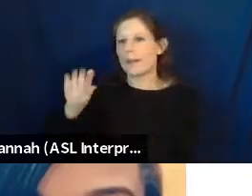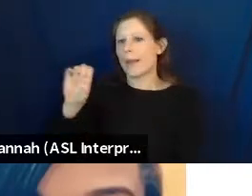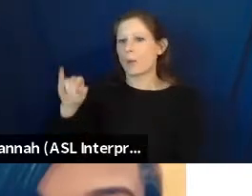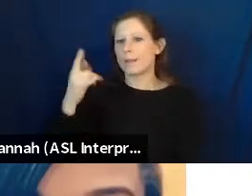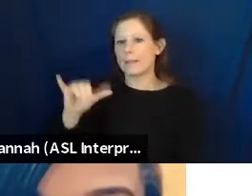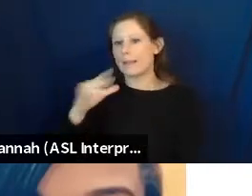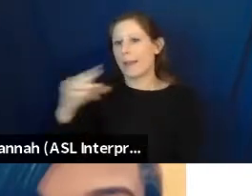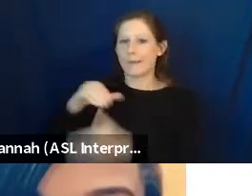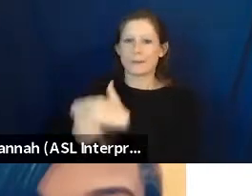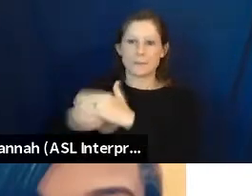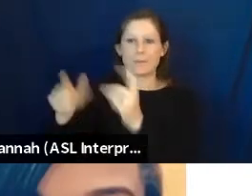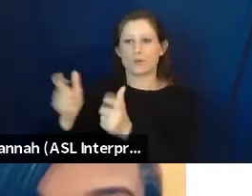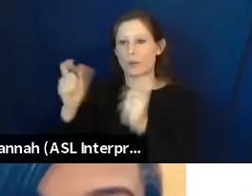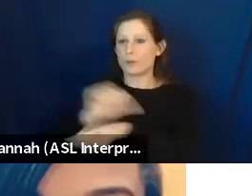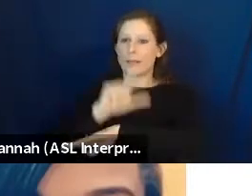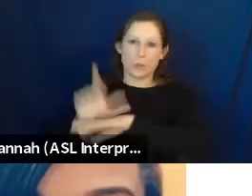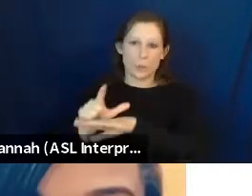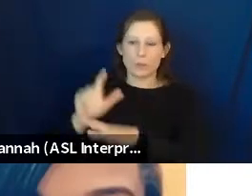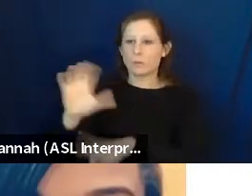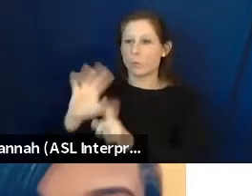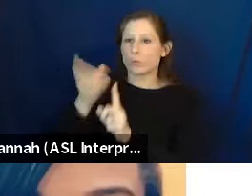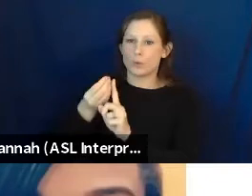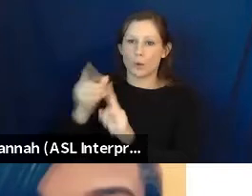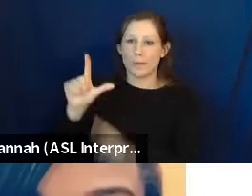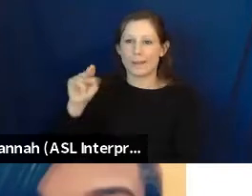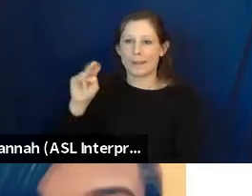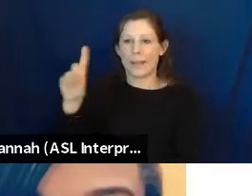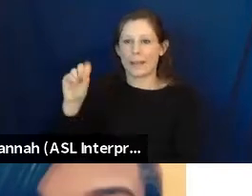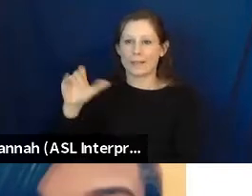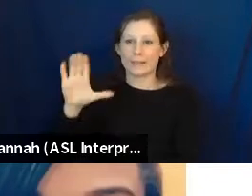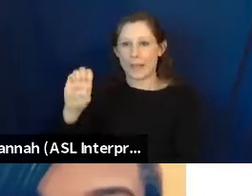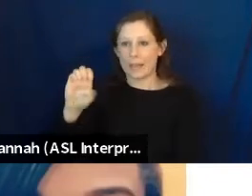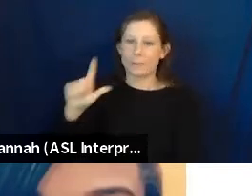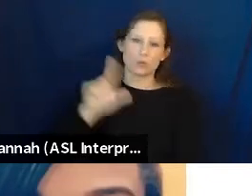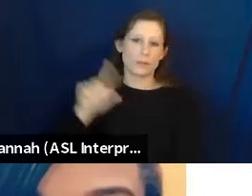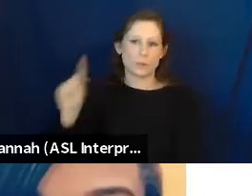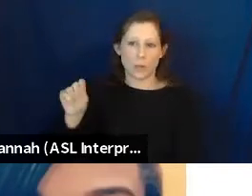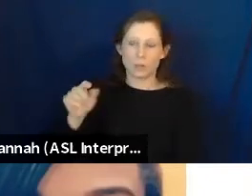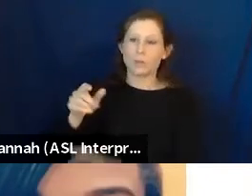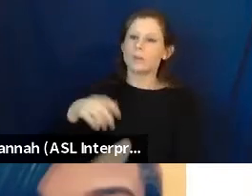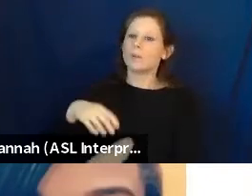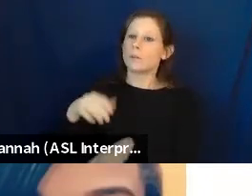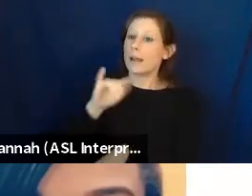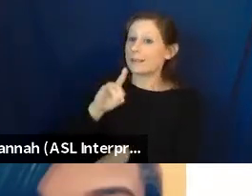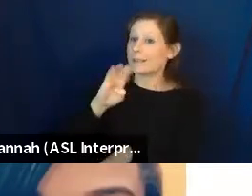Louis cultural landscape in 2020. The four IDEA award winners for 2020 are Dance the